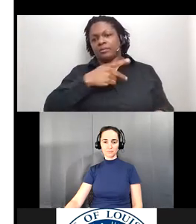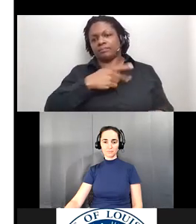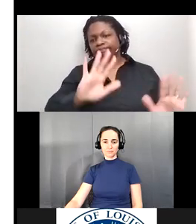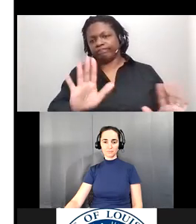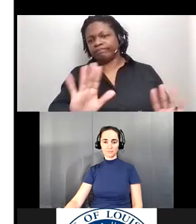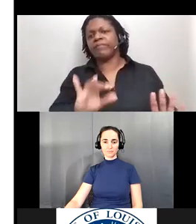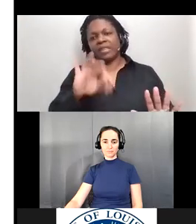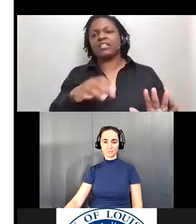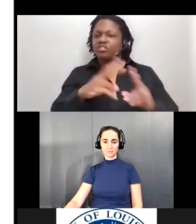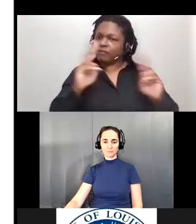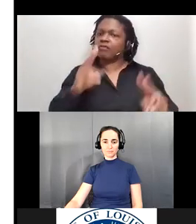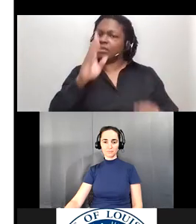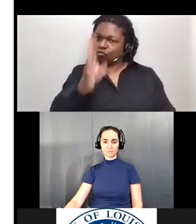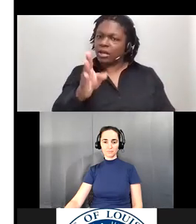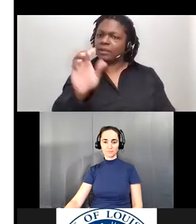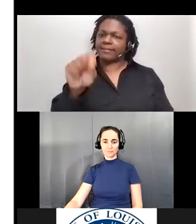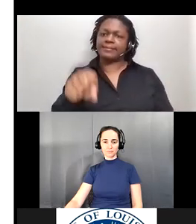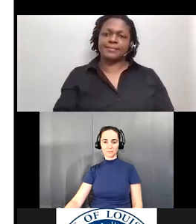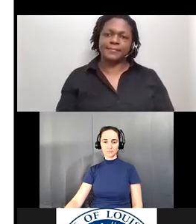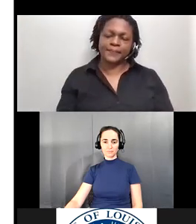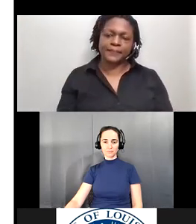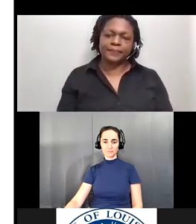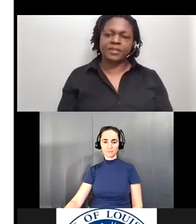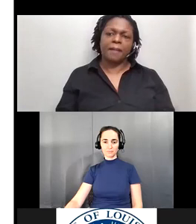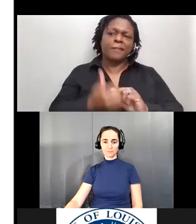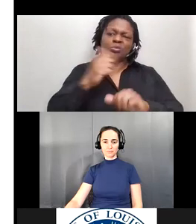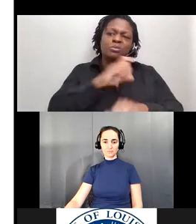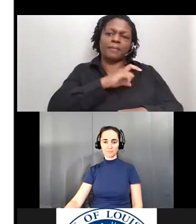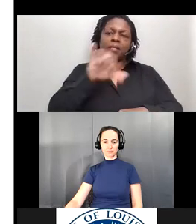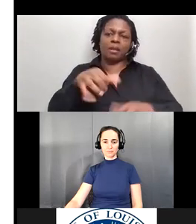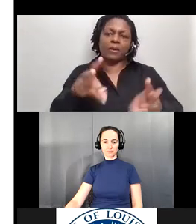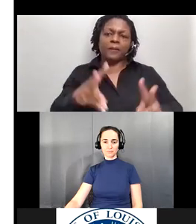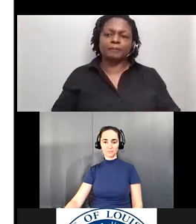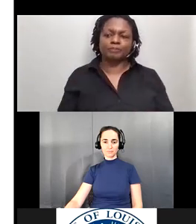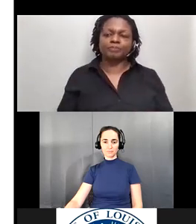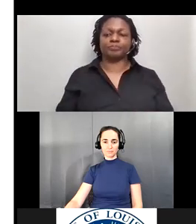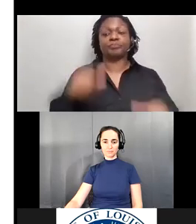16:02:45 With with all this as well if you were a self advocate, and sometimes we have